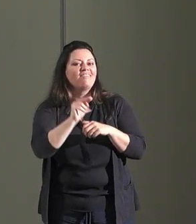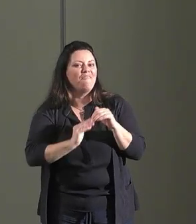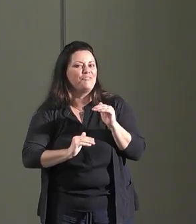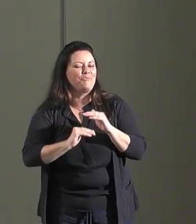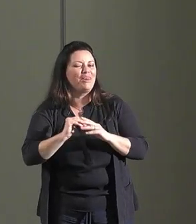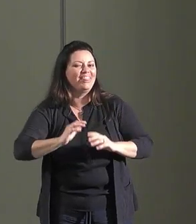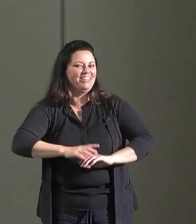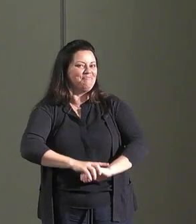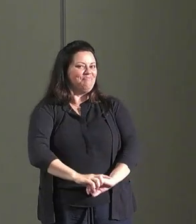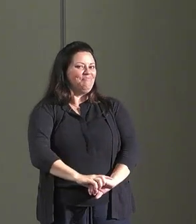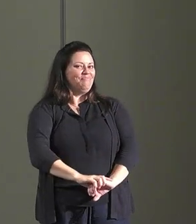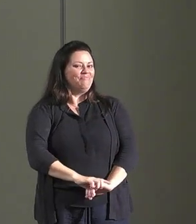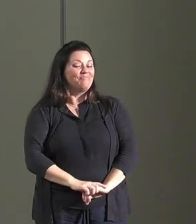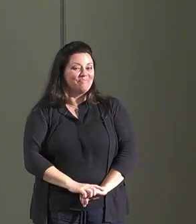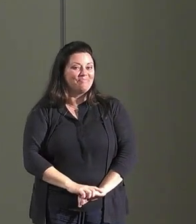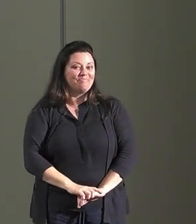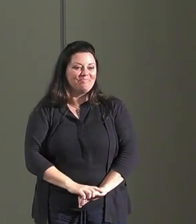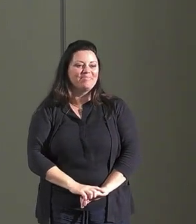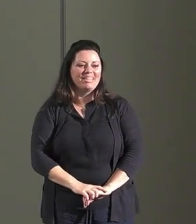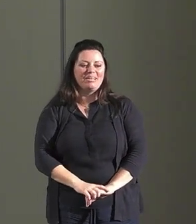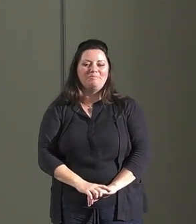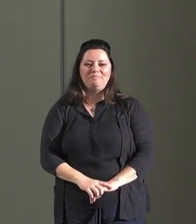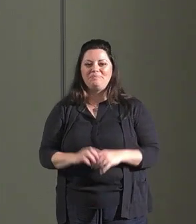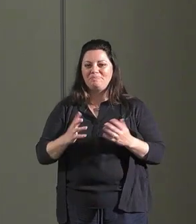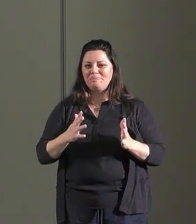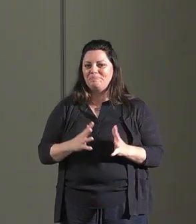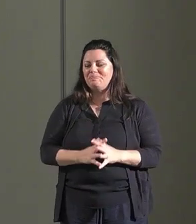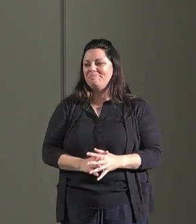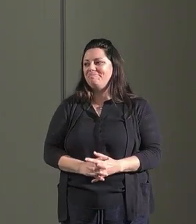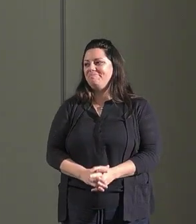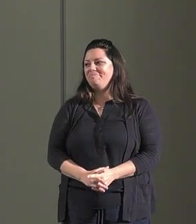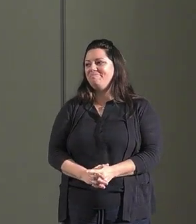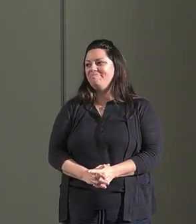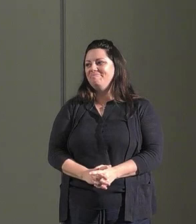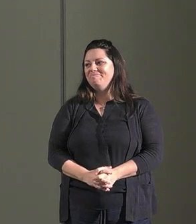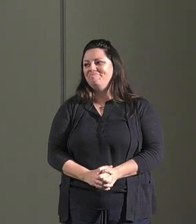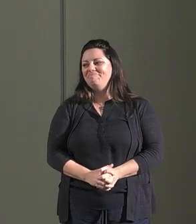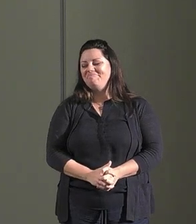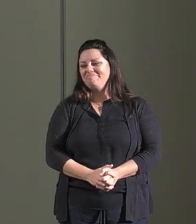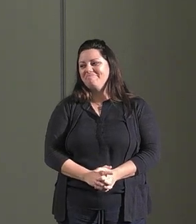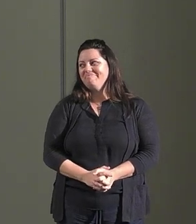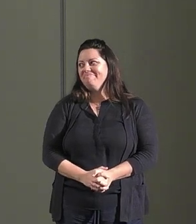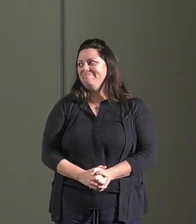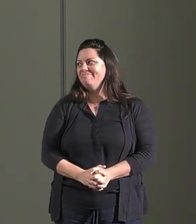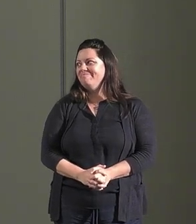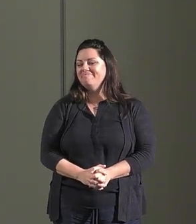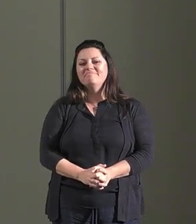I like that. .